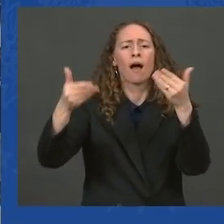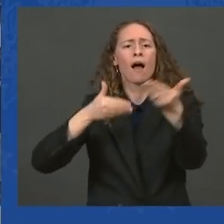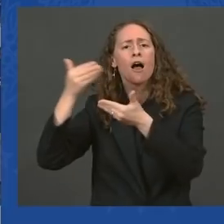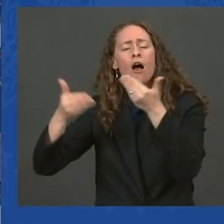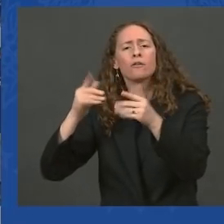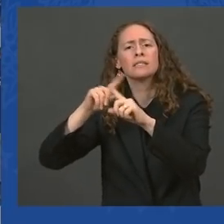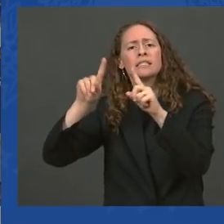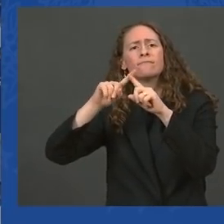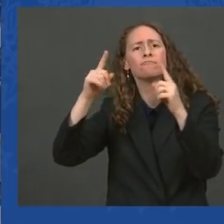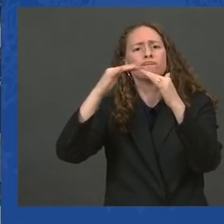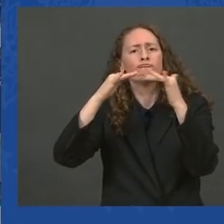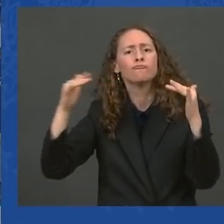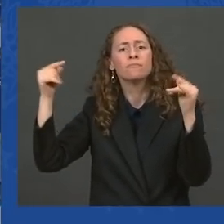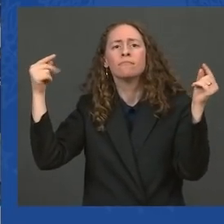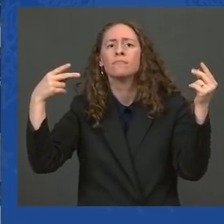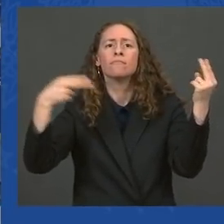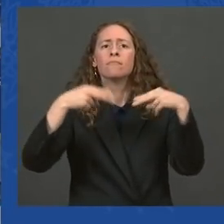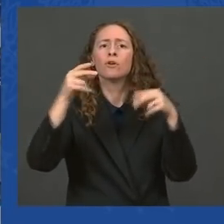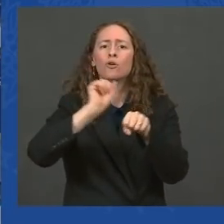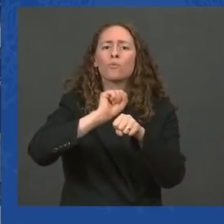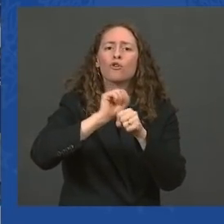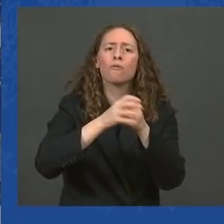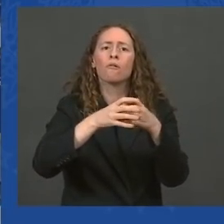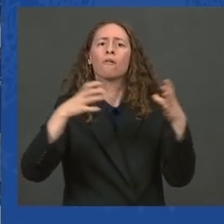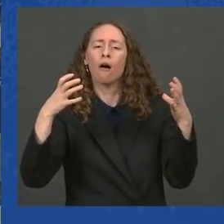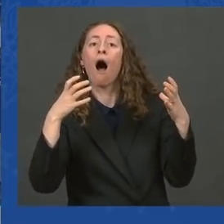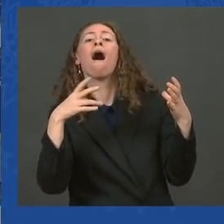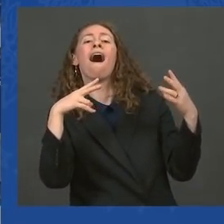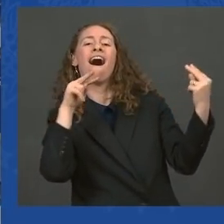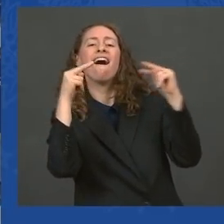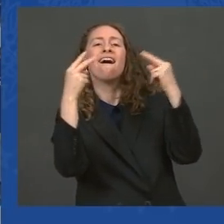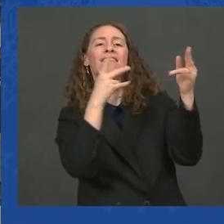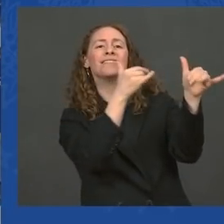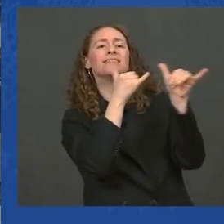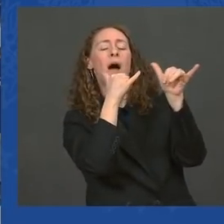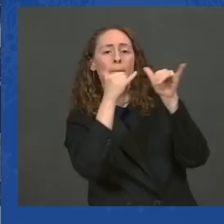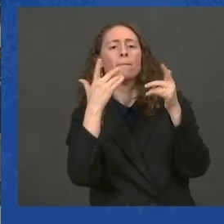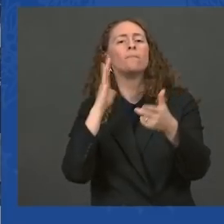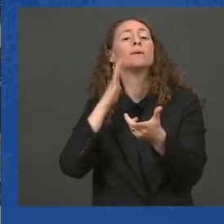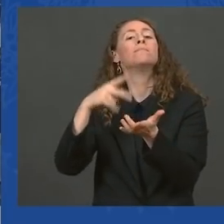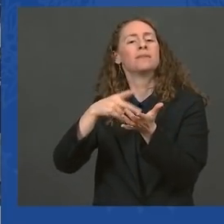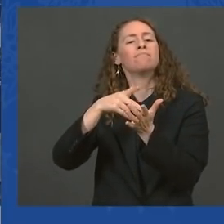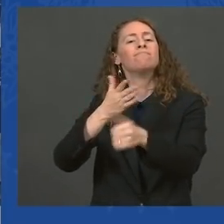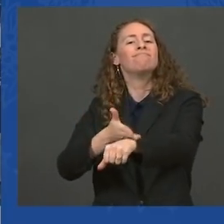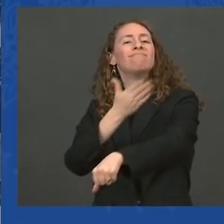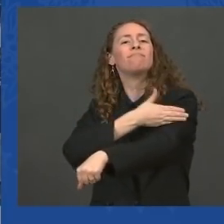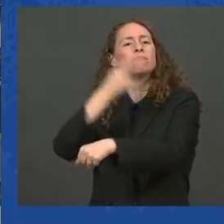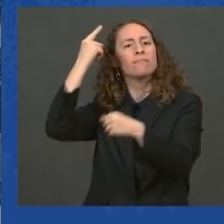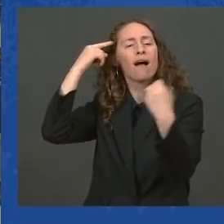and bolster community-based programs, train providers, enhance research, and ensure --